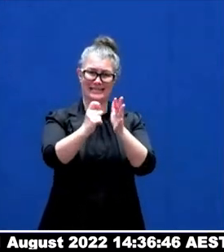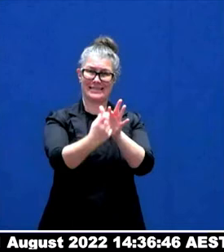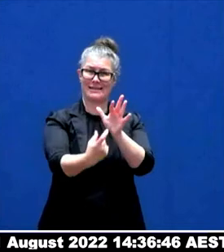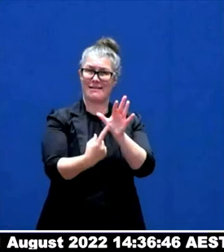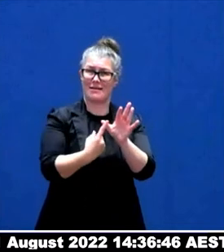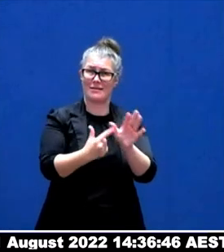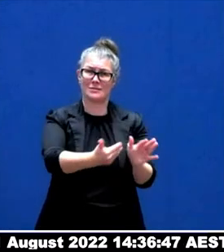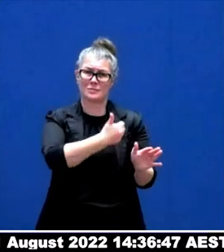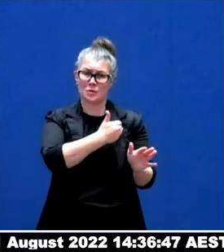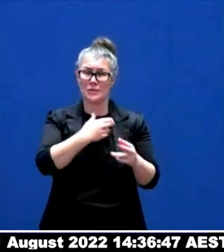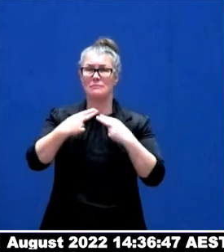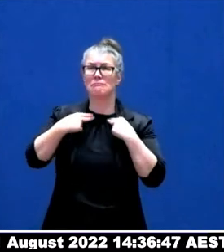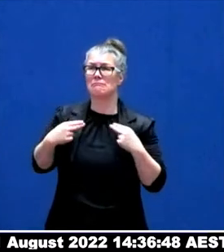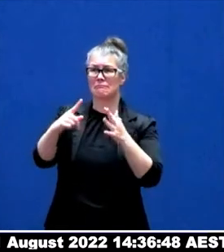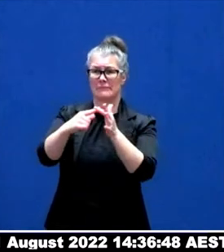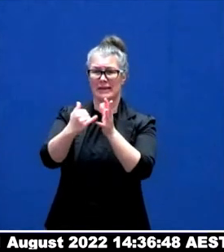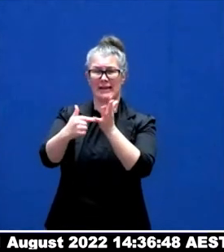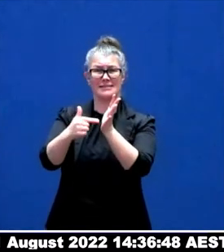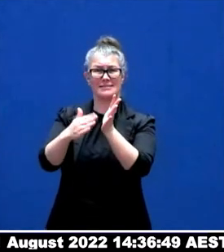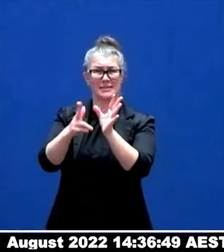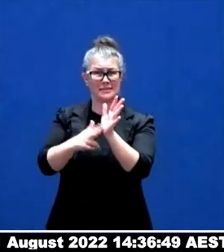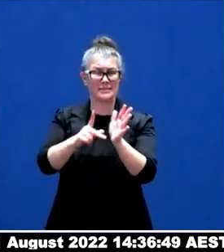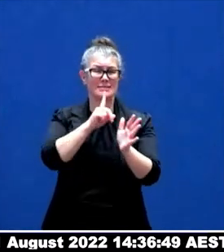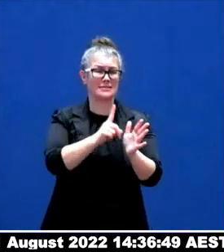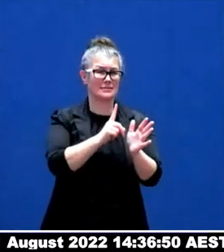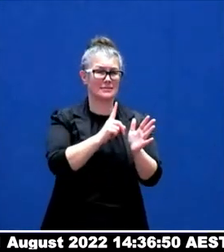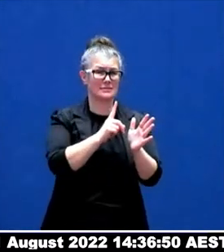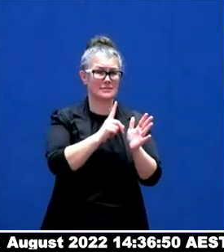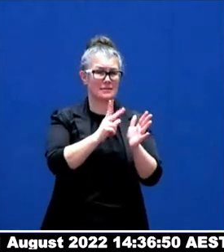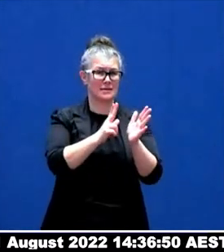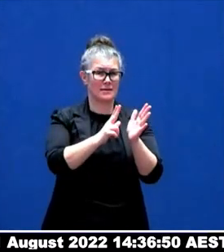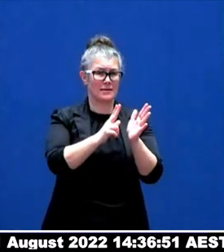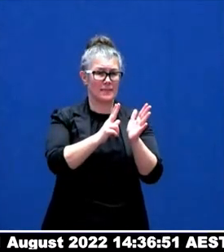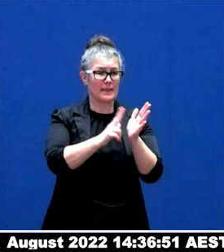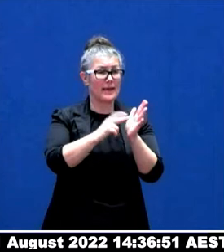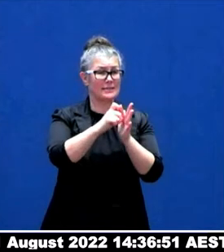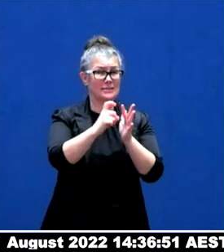asked whether the Commonwealth was in the business of building NDIS housing, and Ms